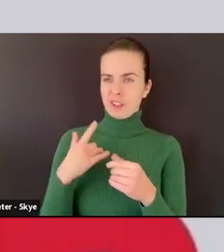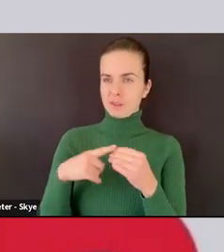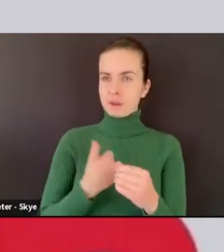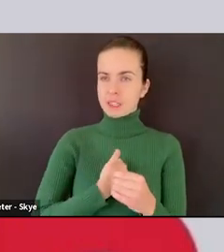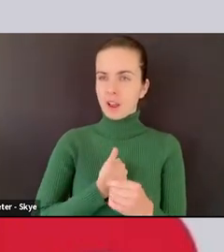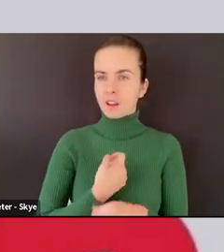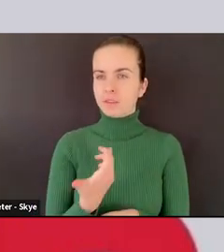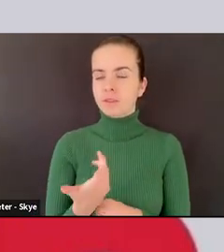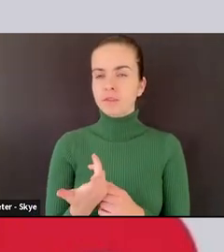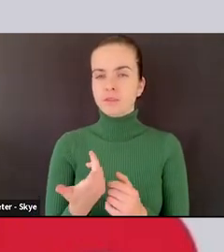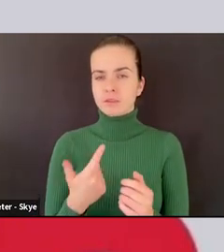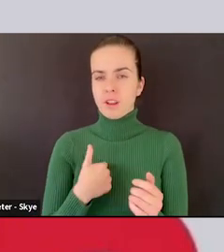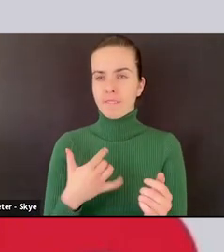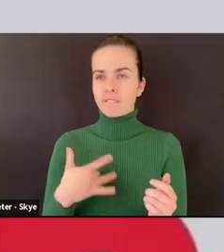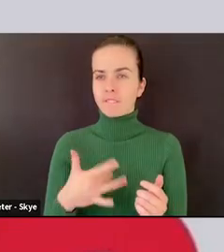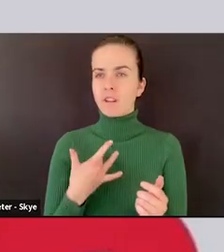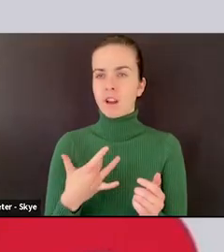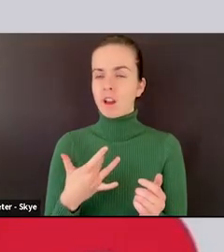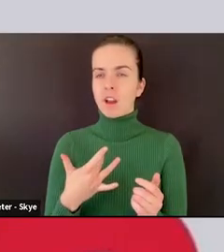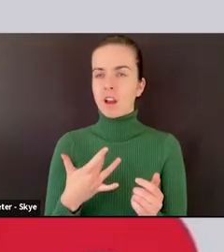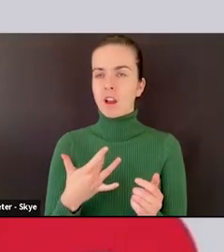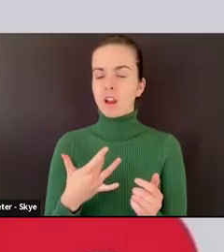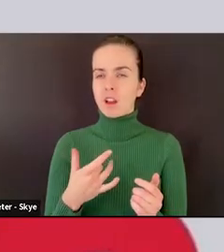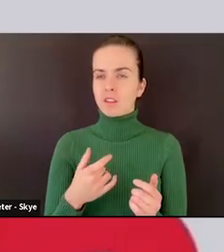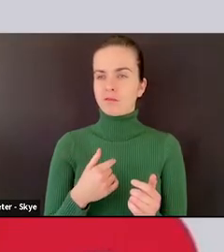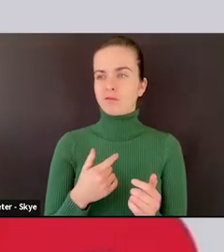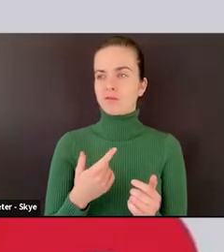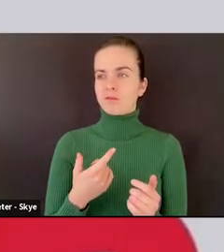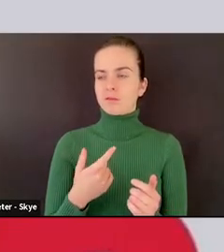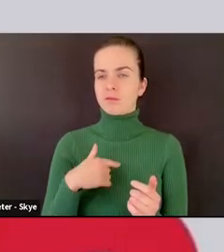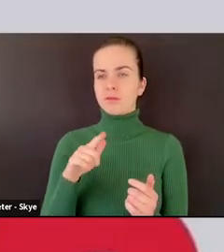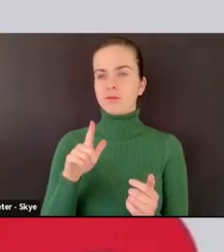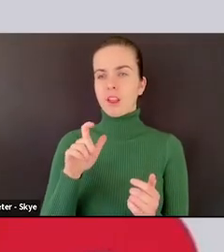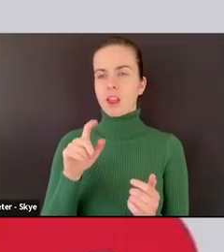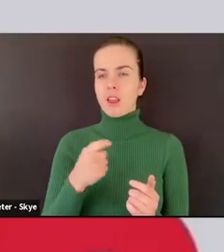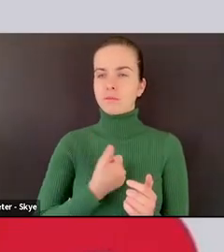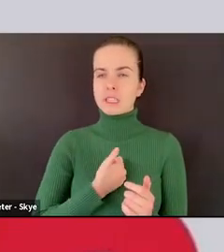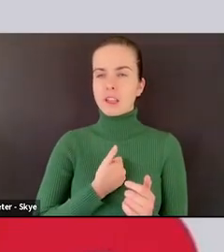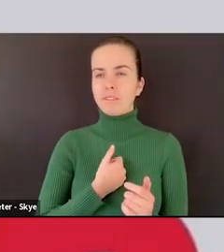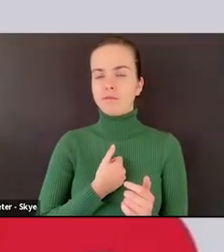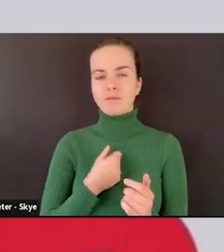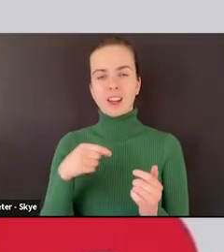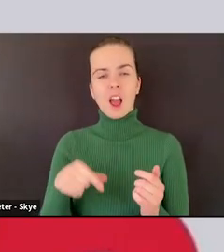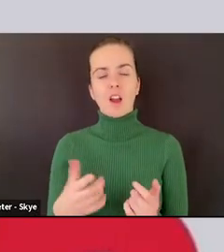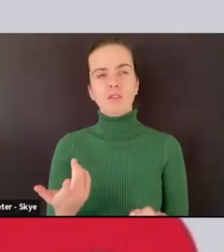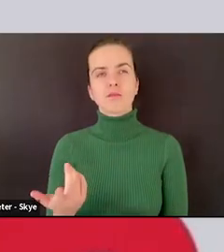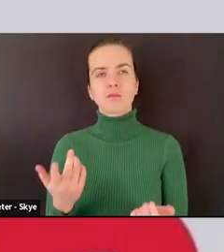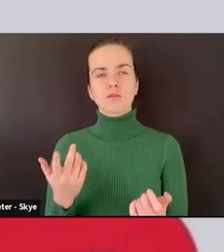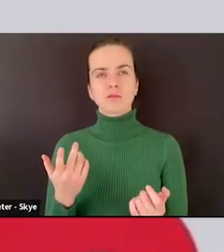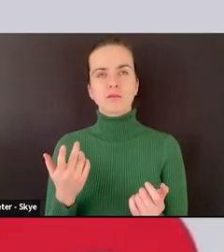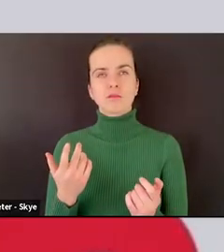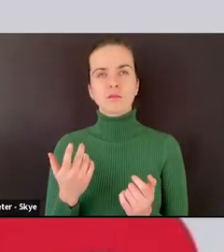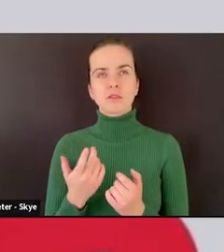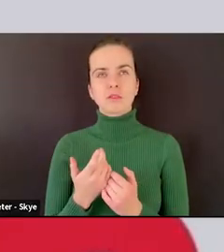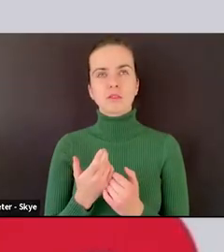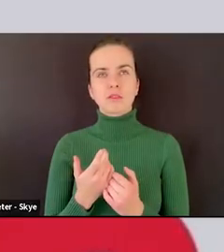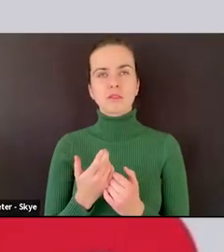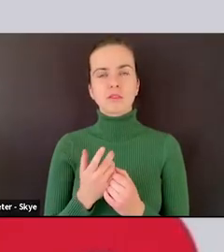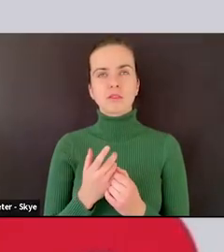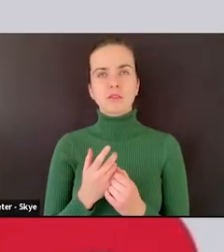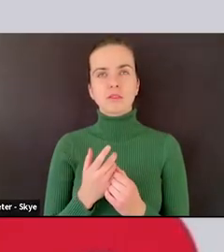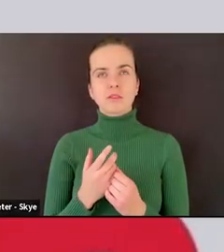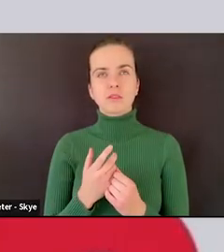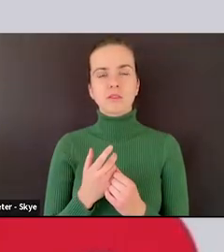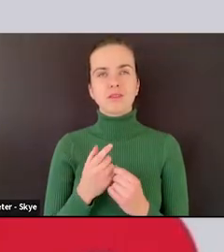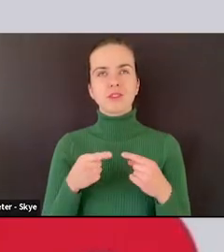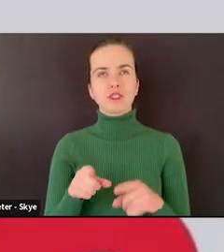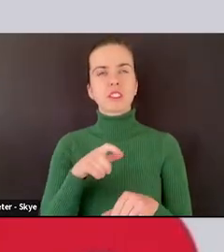because I felt that I had let myself down. And during that time, it was just prior to